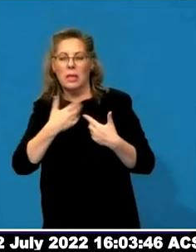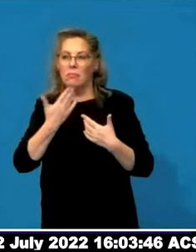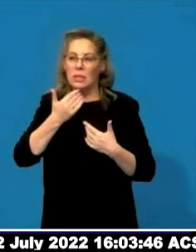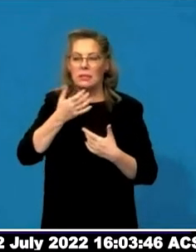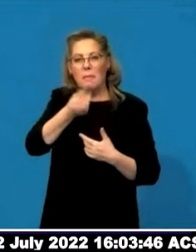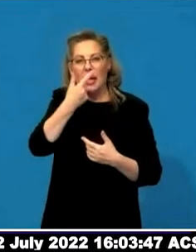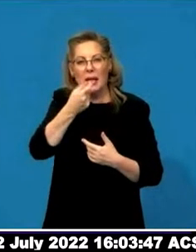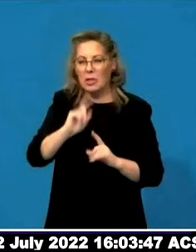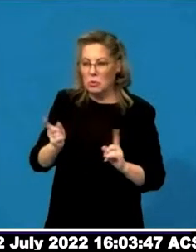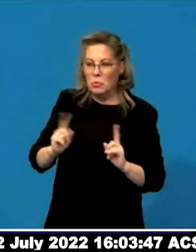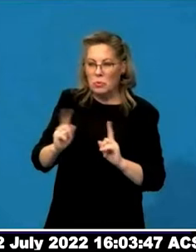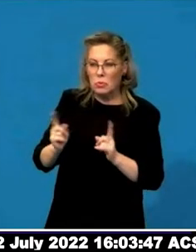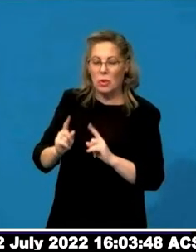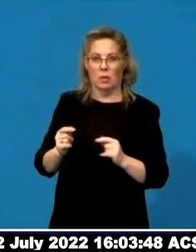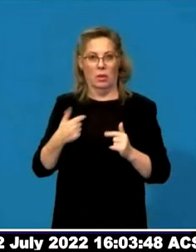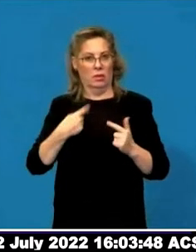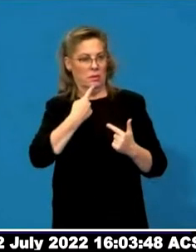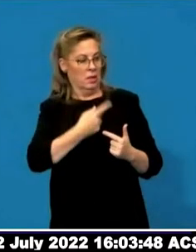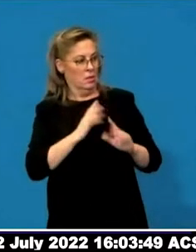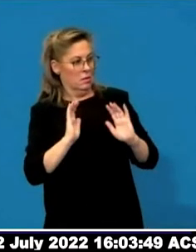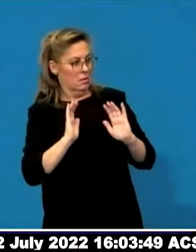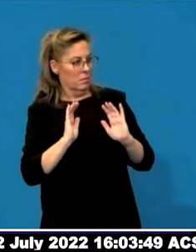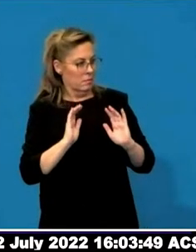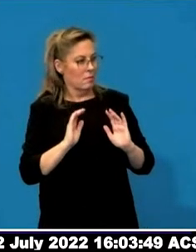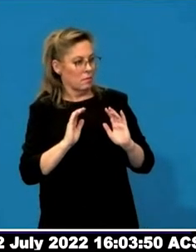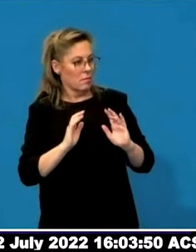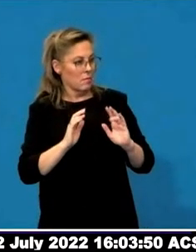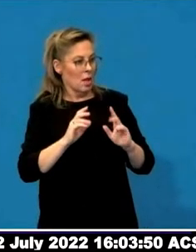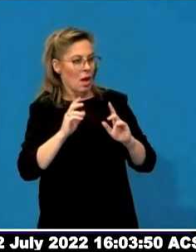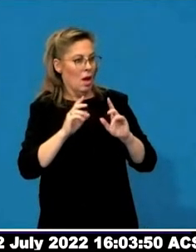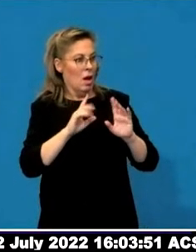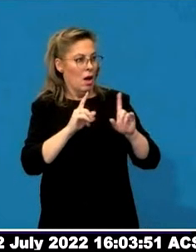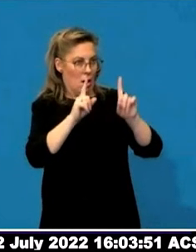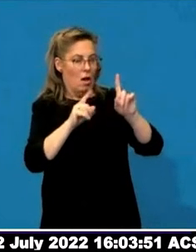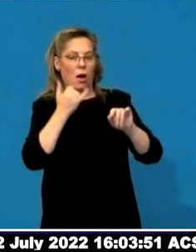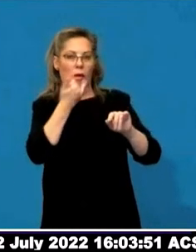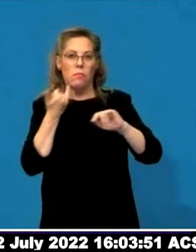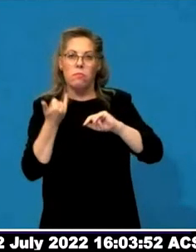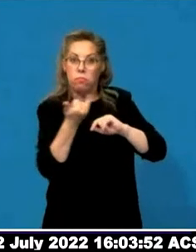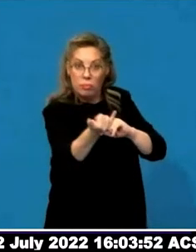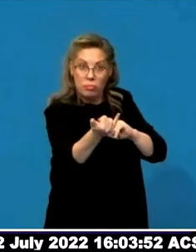And I told him that - I tried to ring Simeon, to find out, you know.